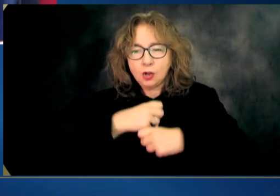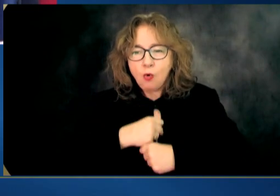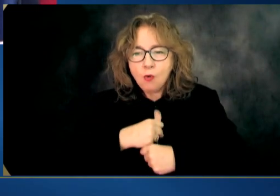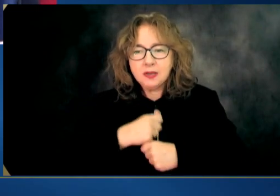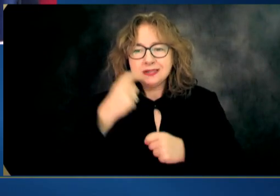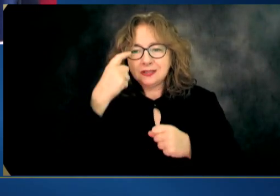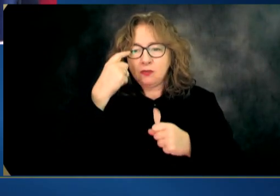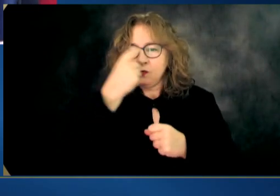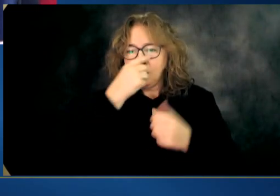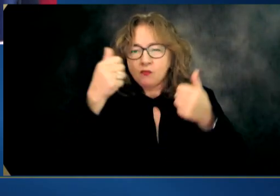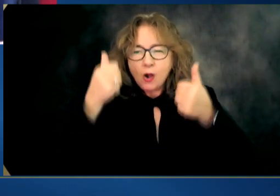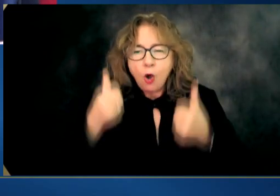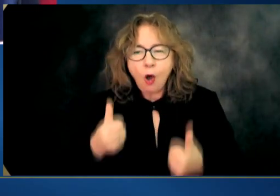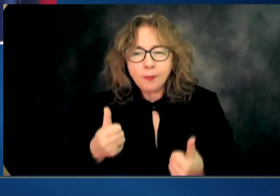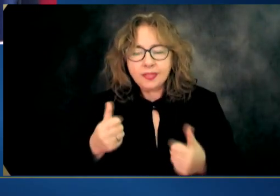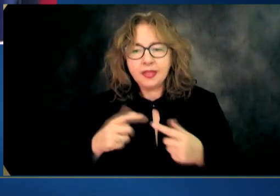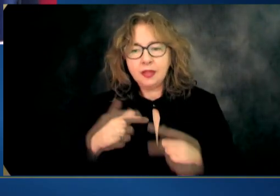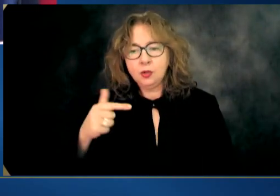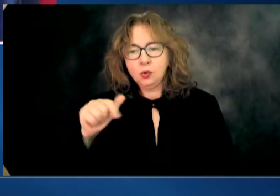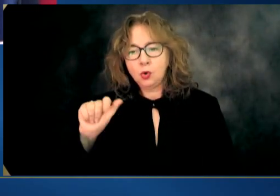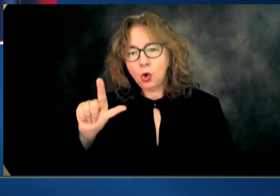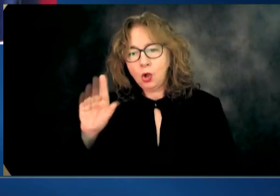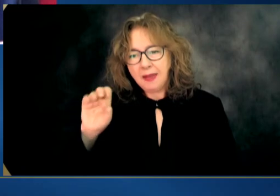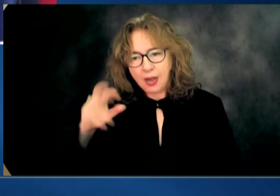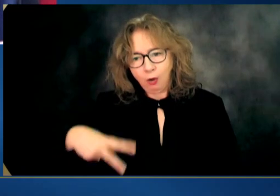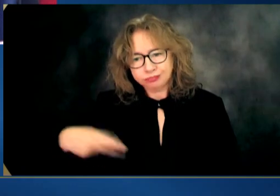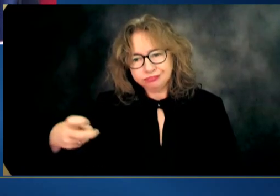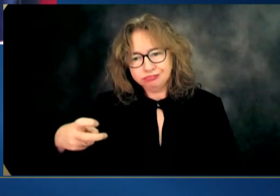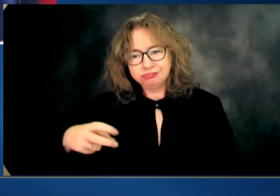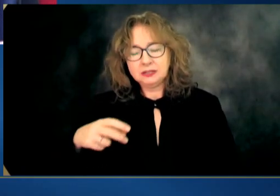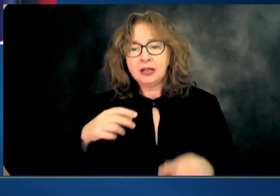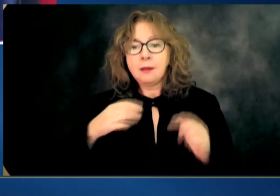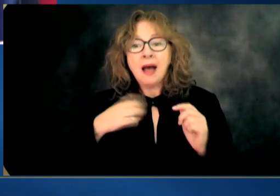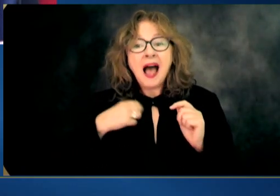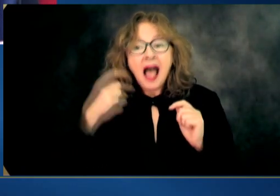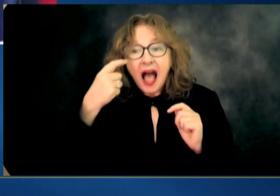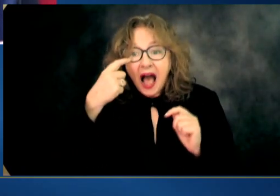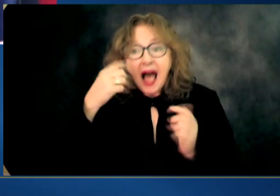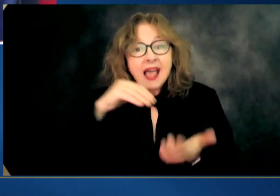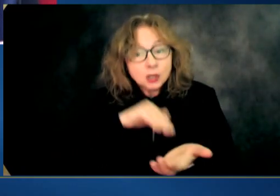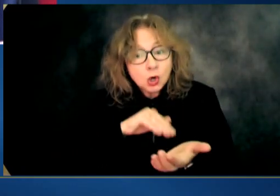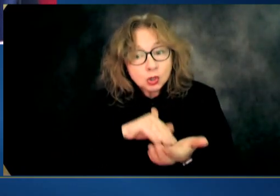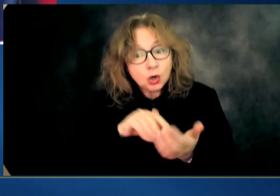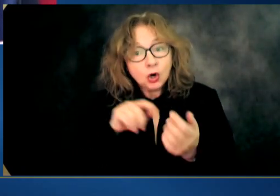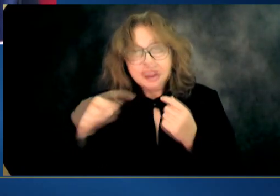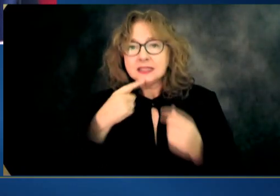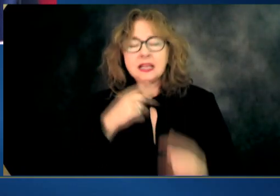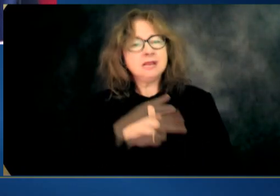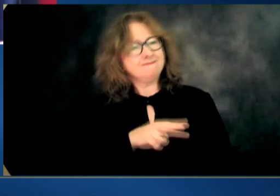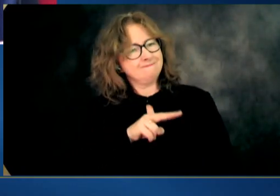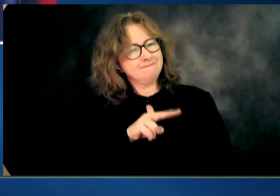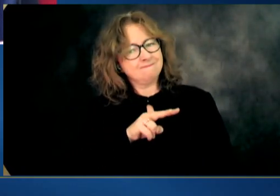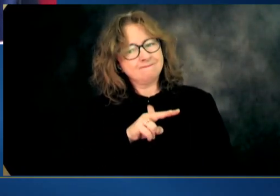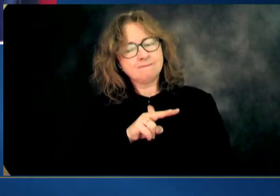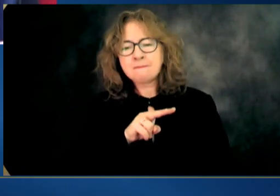lost my gall bladder. And it was my eye doctor that says, ''Hey, you don't have